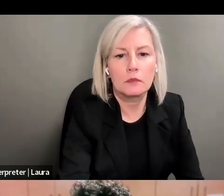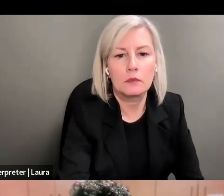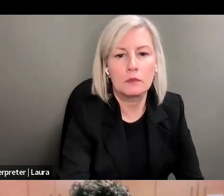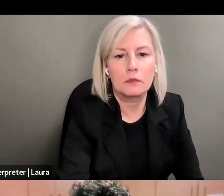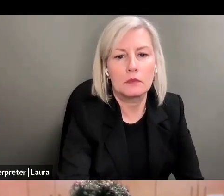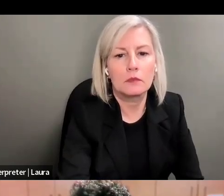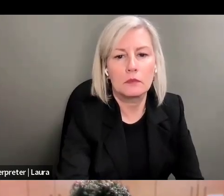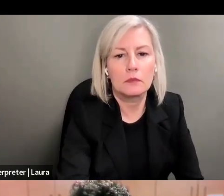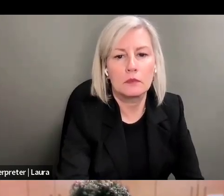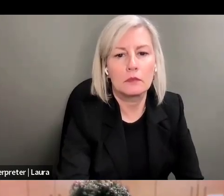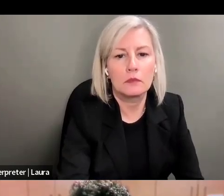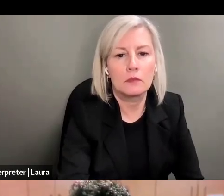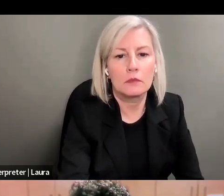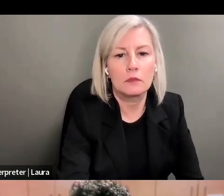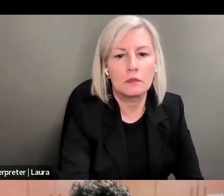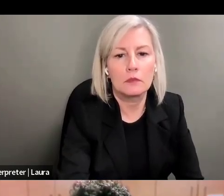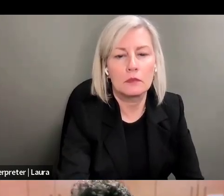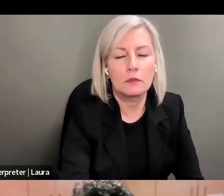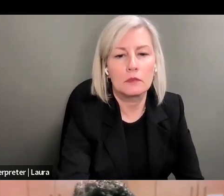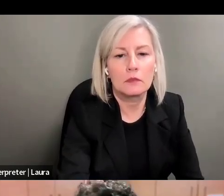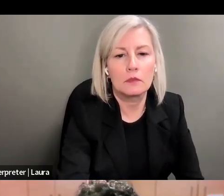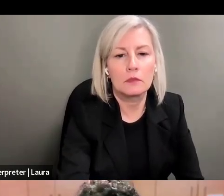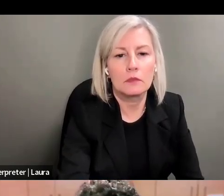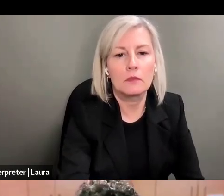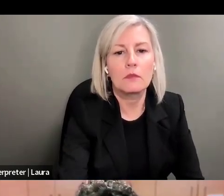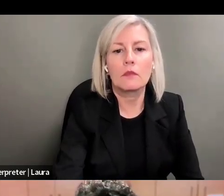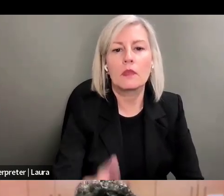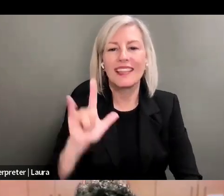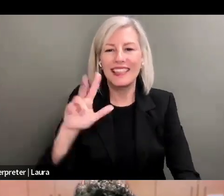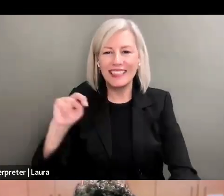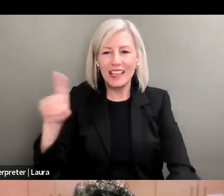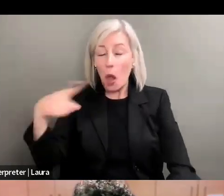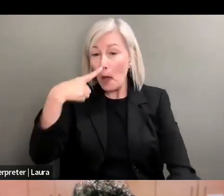Let's see. Lynn, if could you help me with maybe